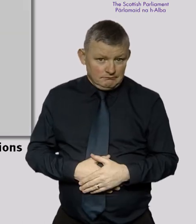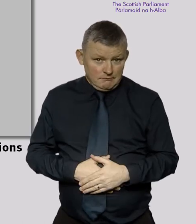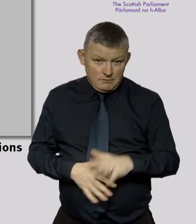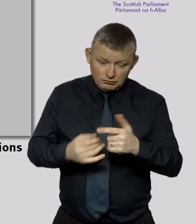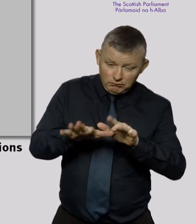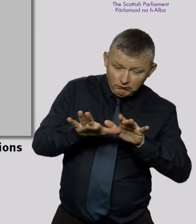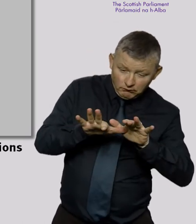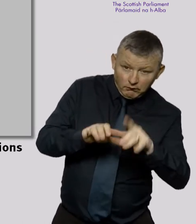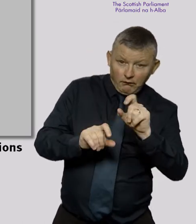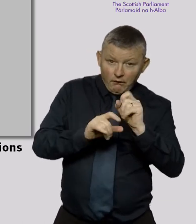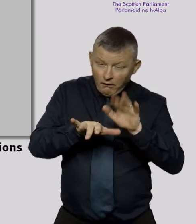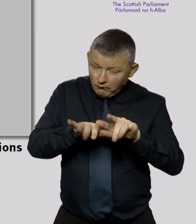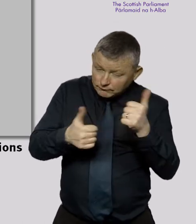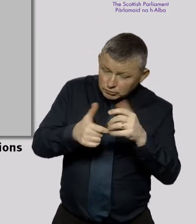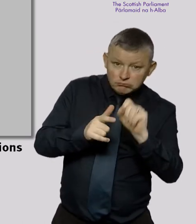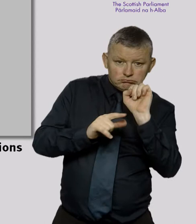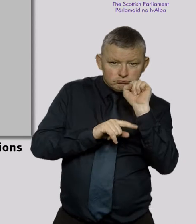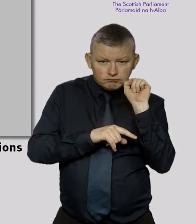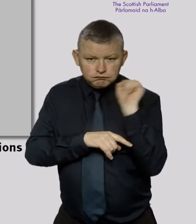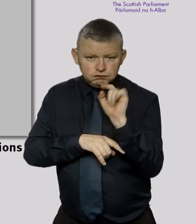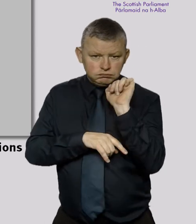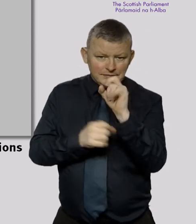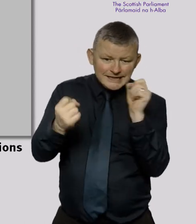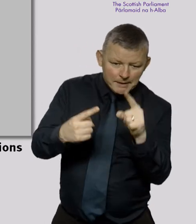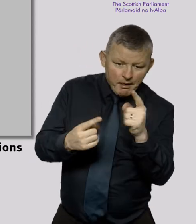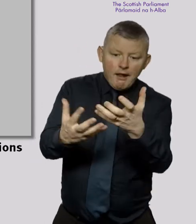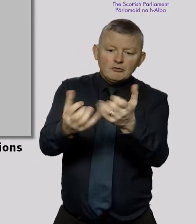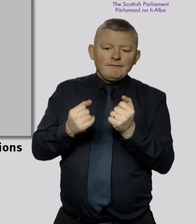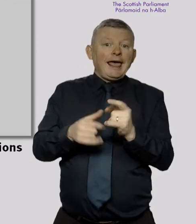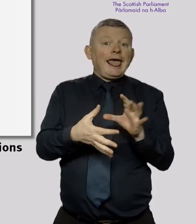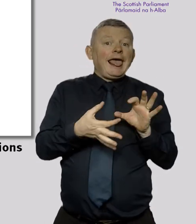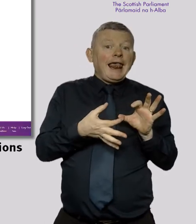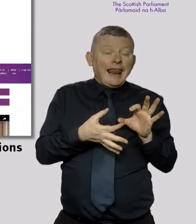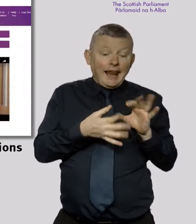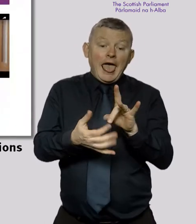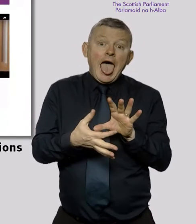To complete your registration, follow the instructions sent to the email address you provided.